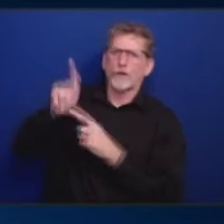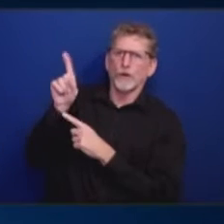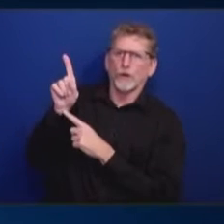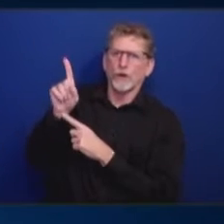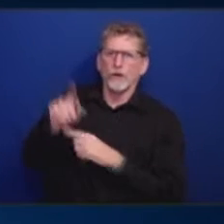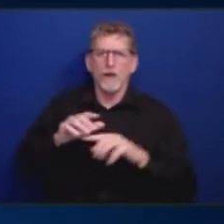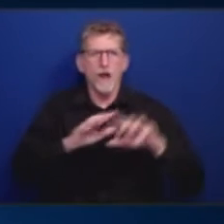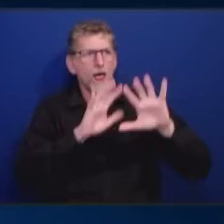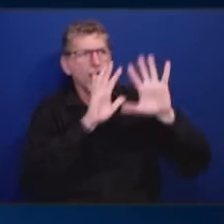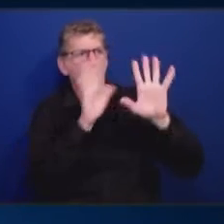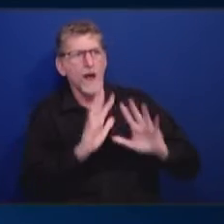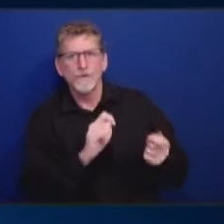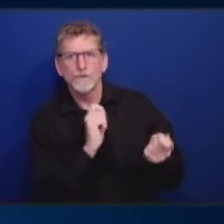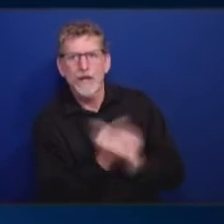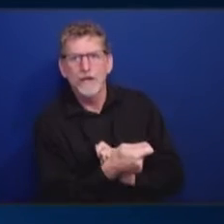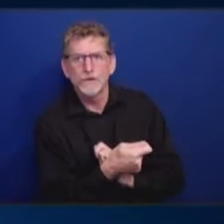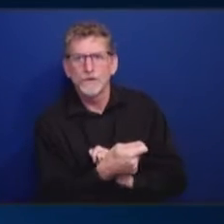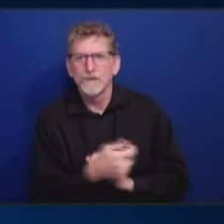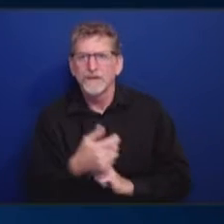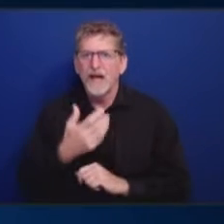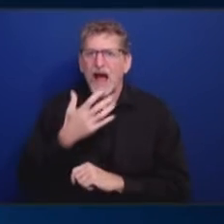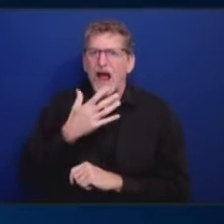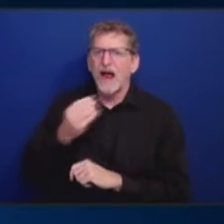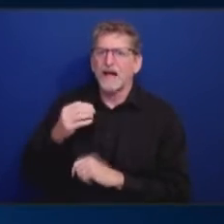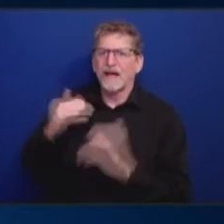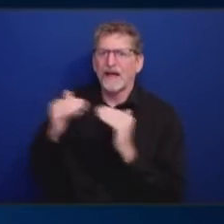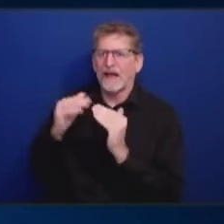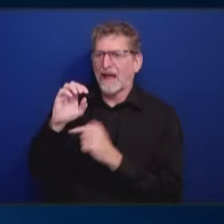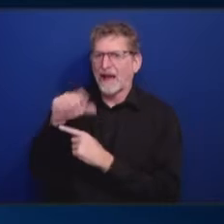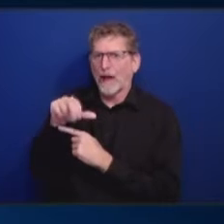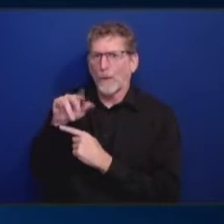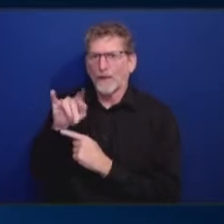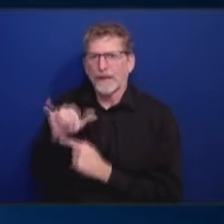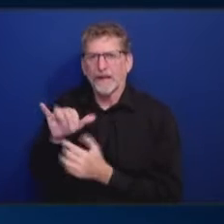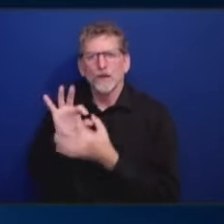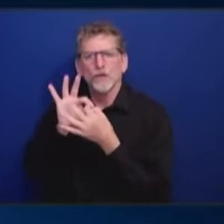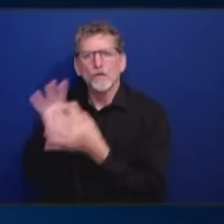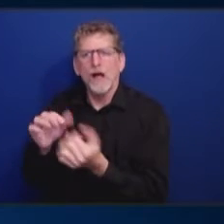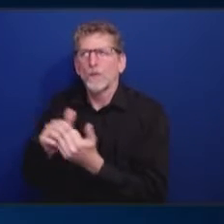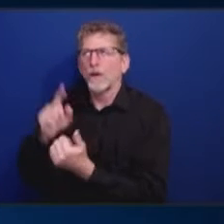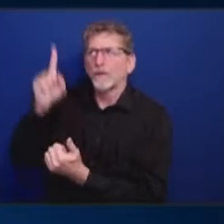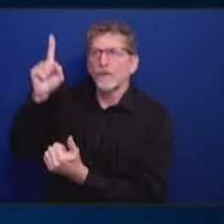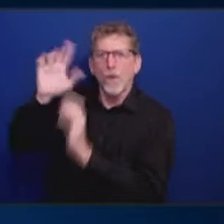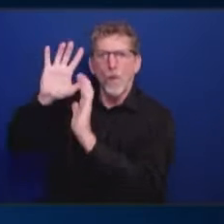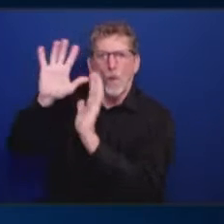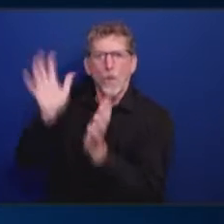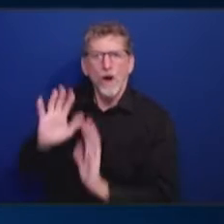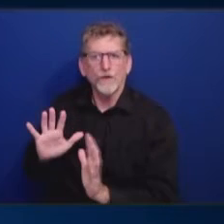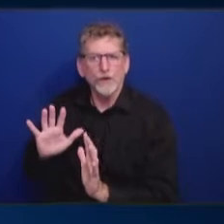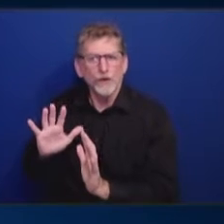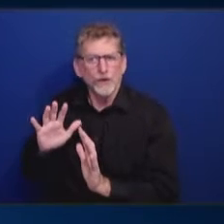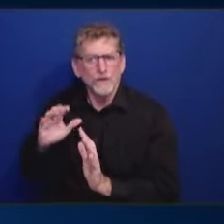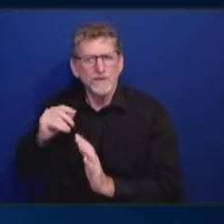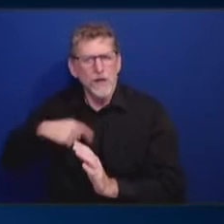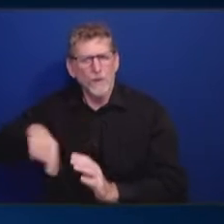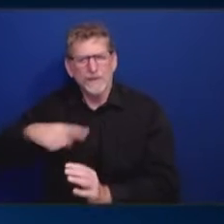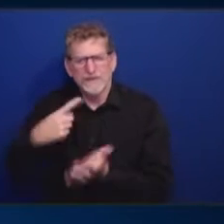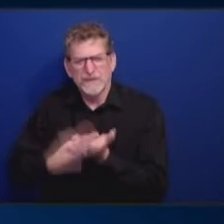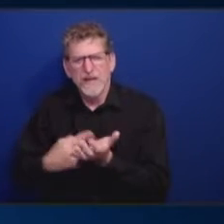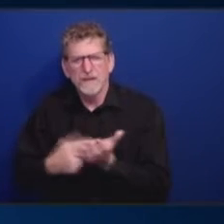And it's important that we're able to talk about an issue that is happening in our communities, that is really affecting our communities, and making sure